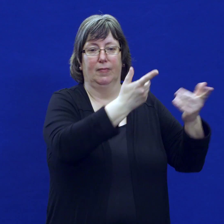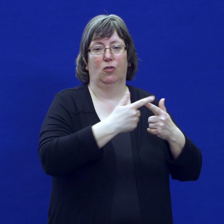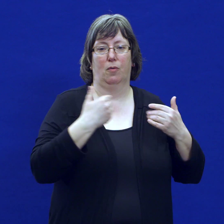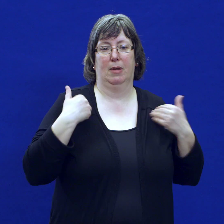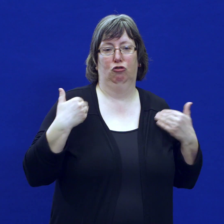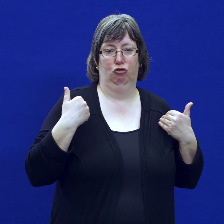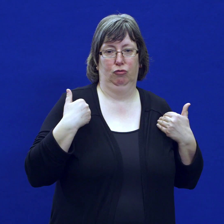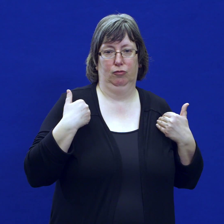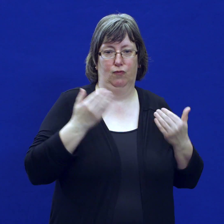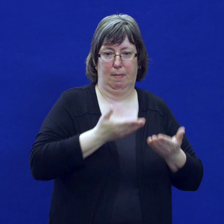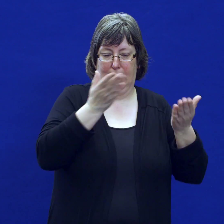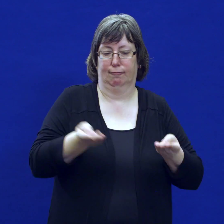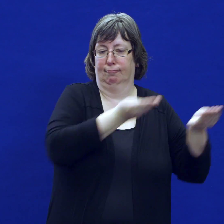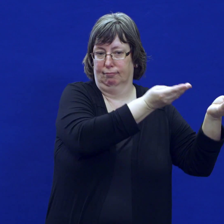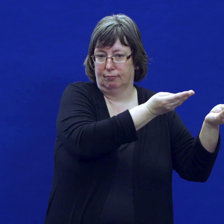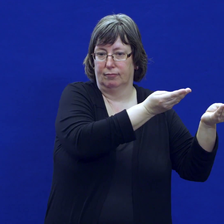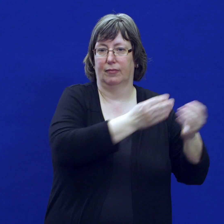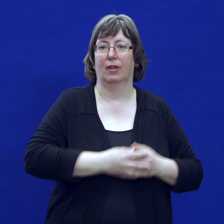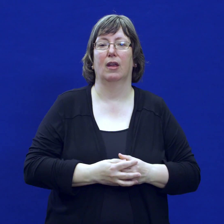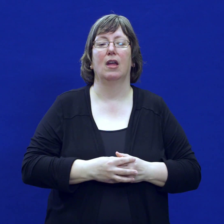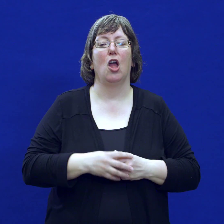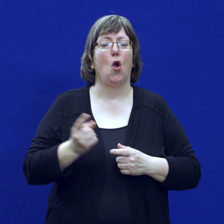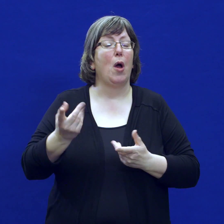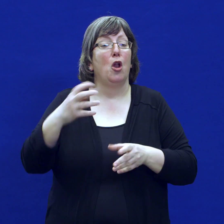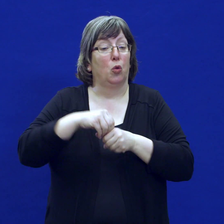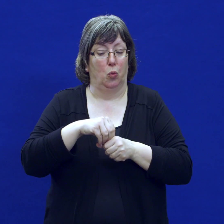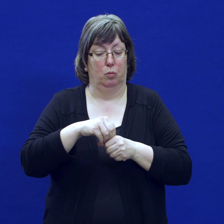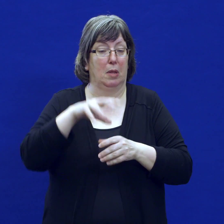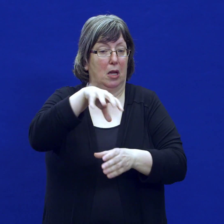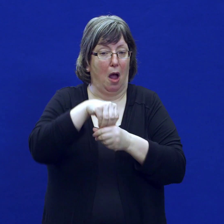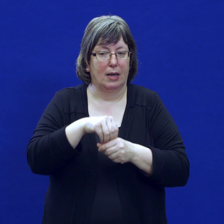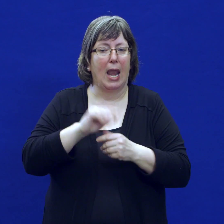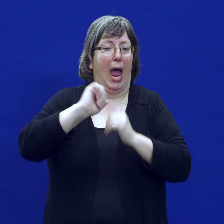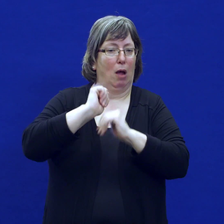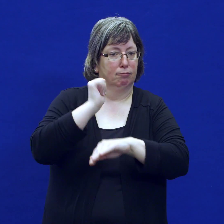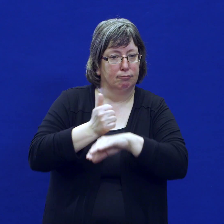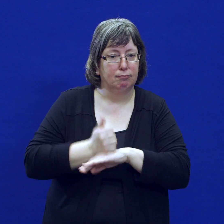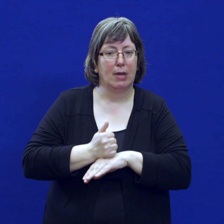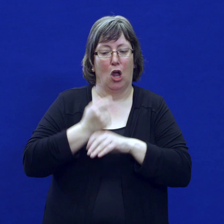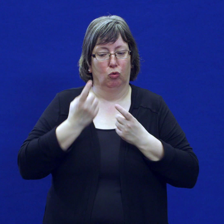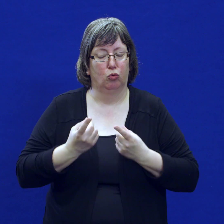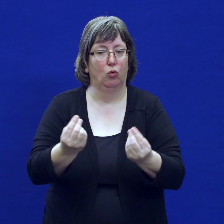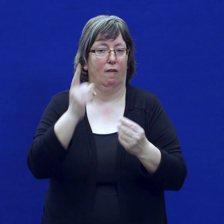the Minister on the content and implementation of accessibility